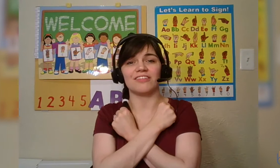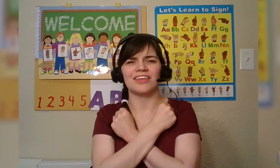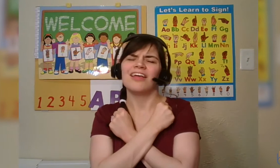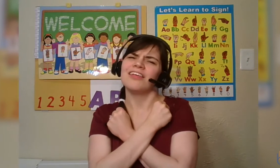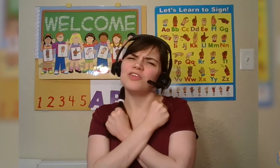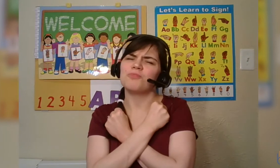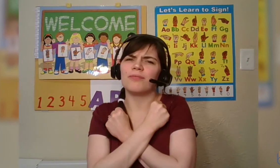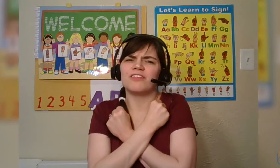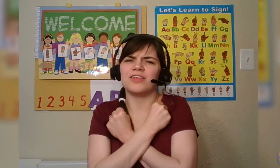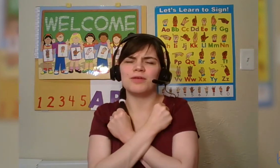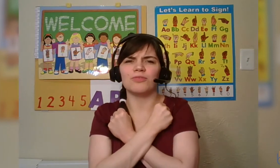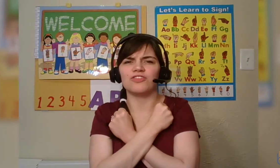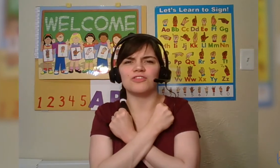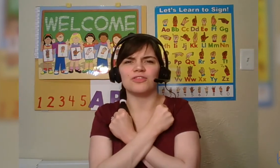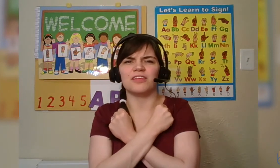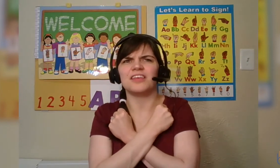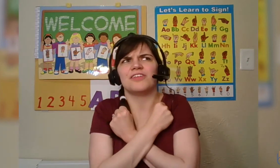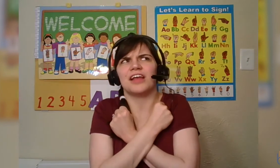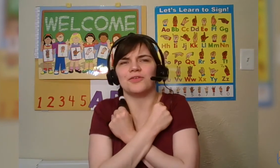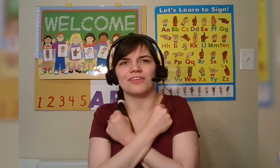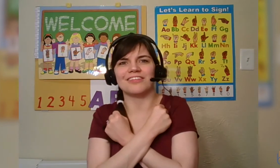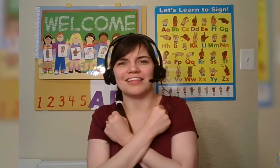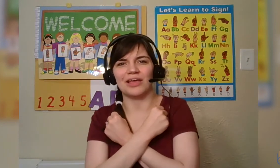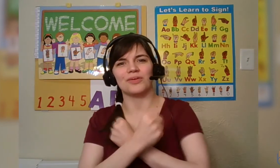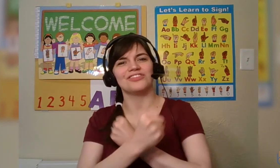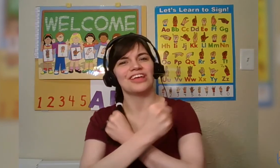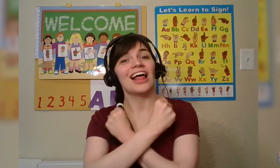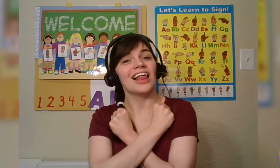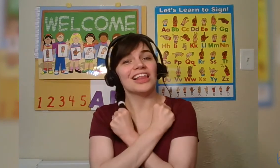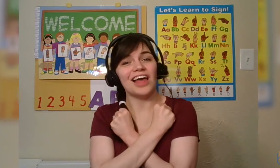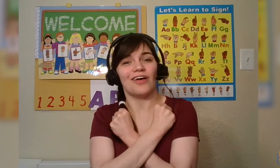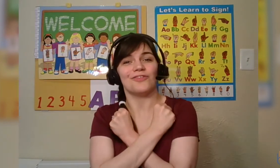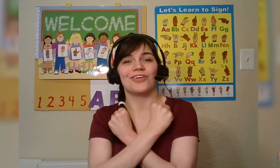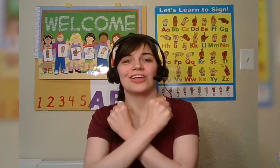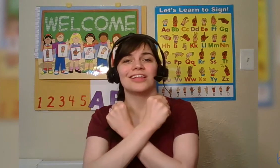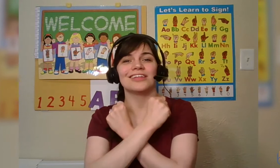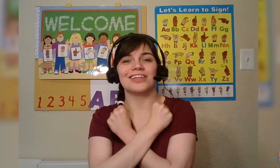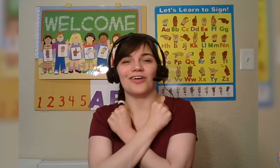You've probably seen people just do this even not using sign language. Love. Love.